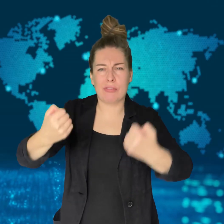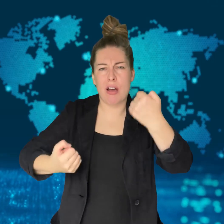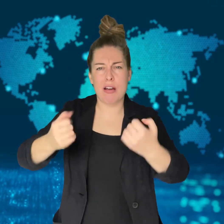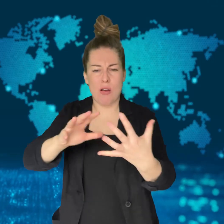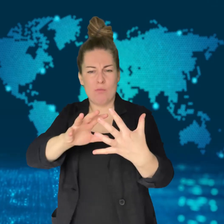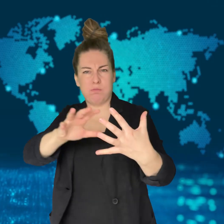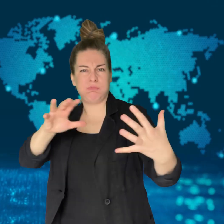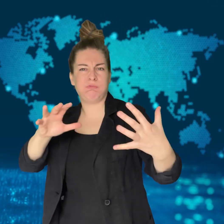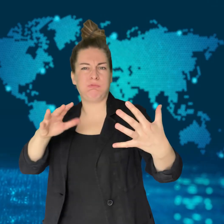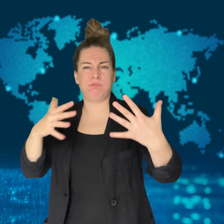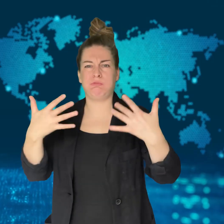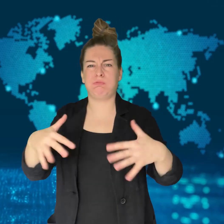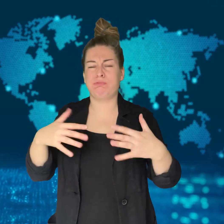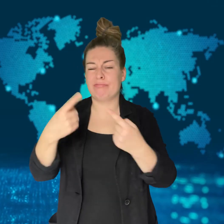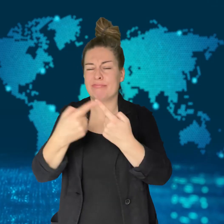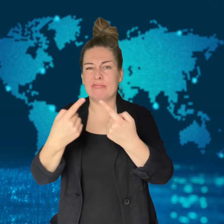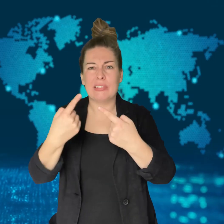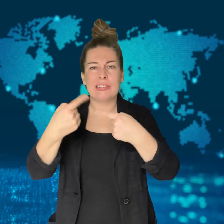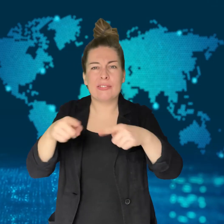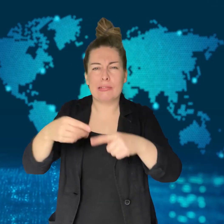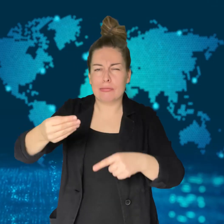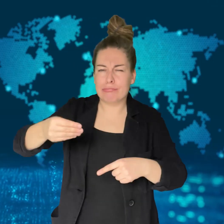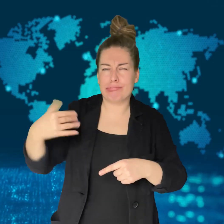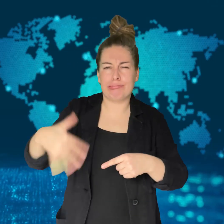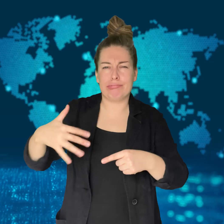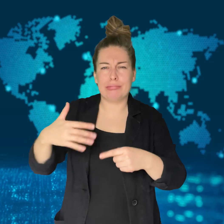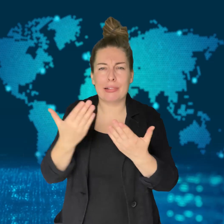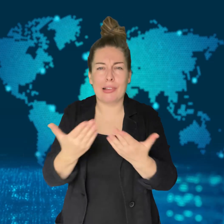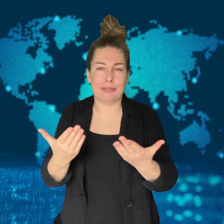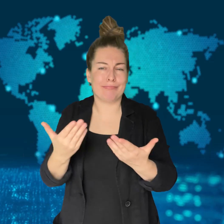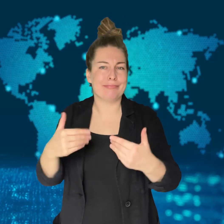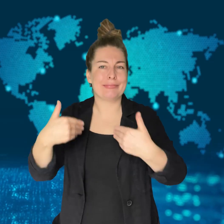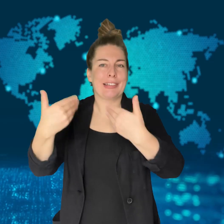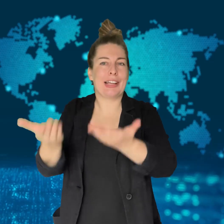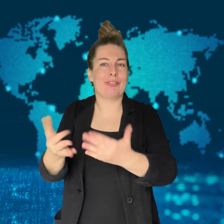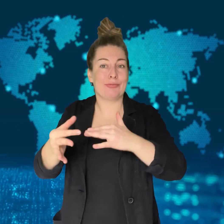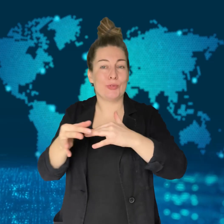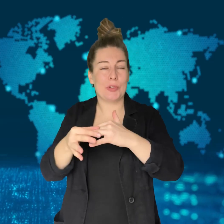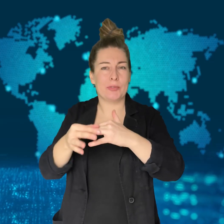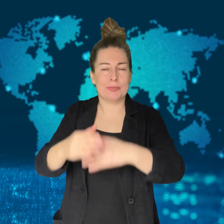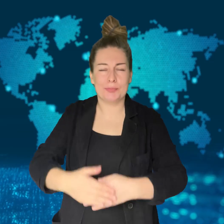and luxuries that are paid for by the taxpayers.